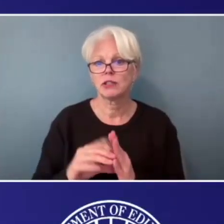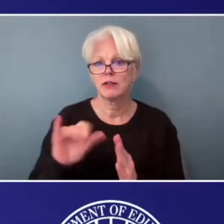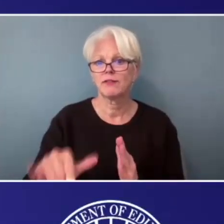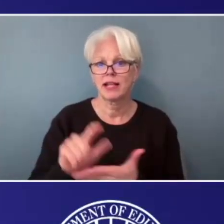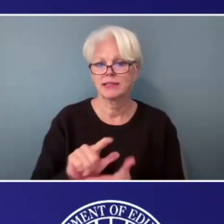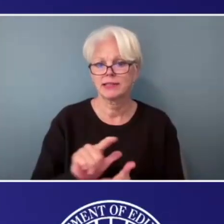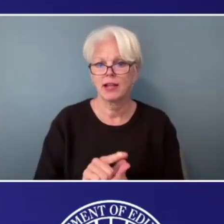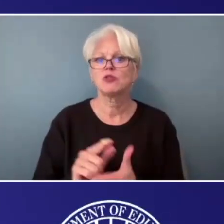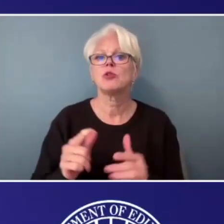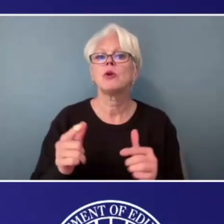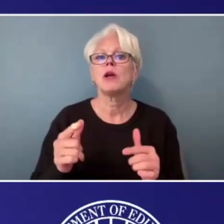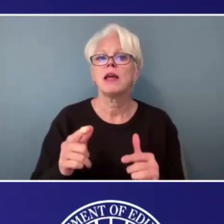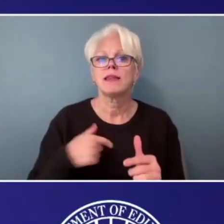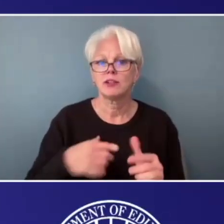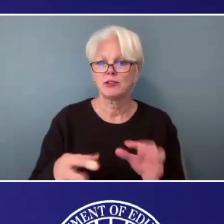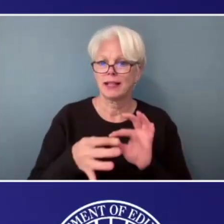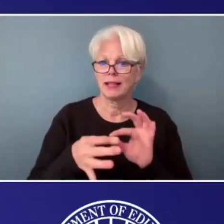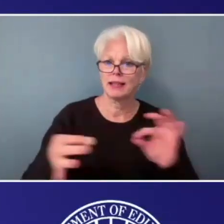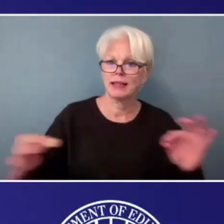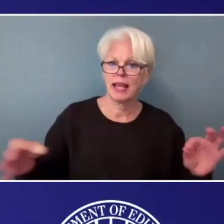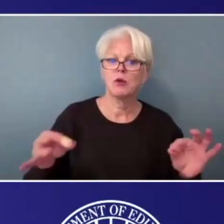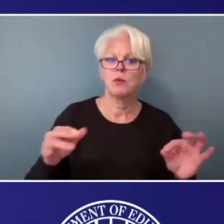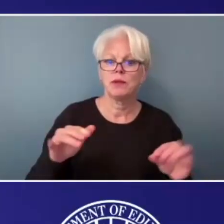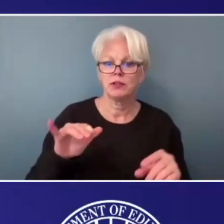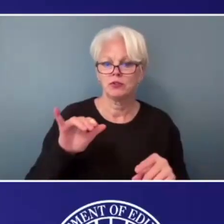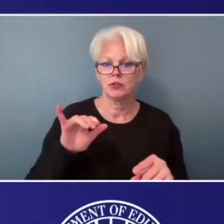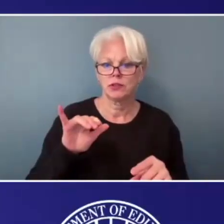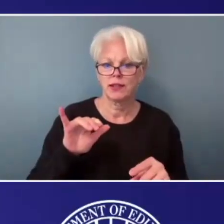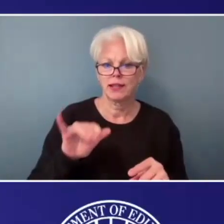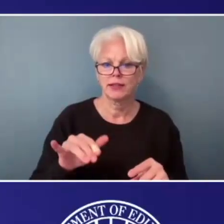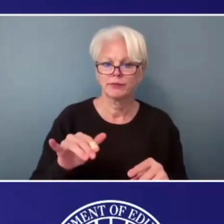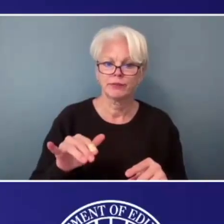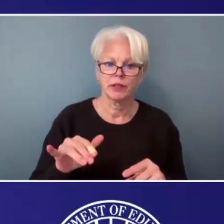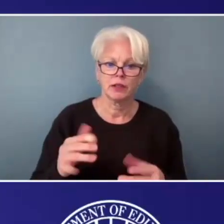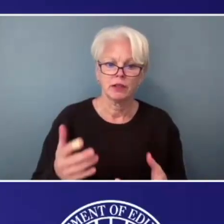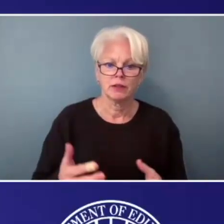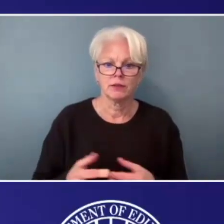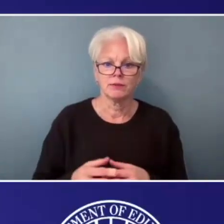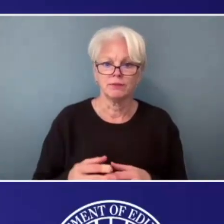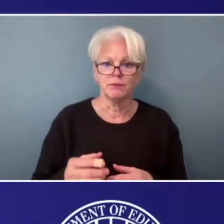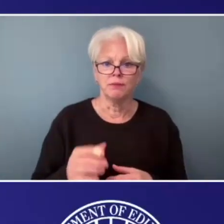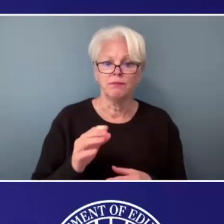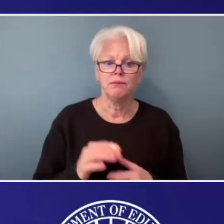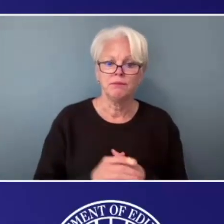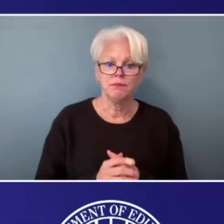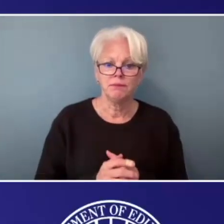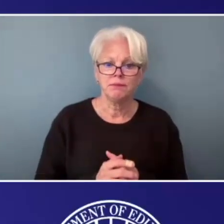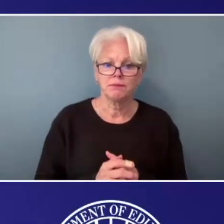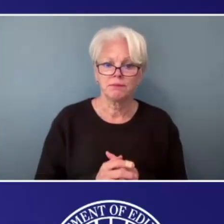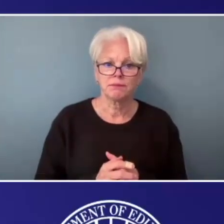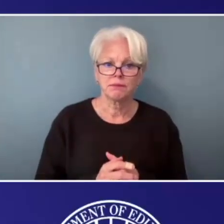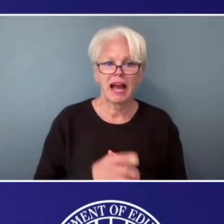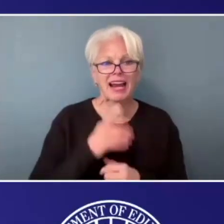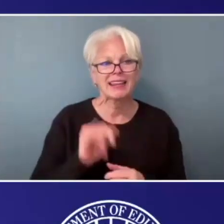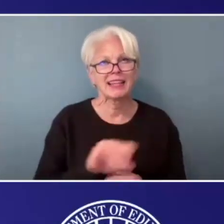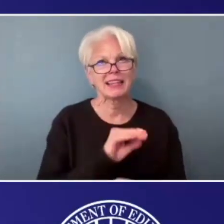there is language there that was, I believe put in the mid-90s when the HEAL